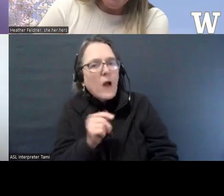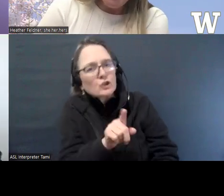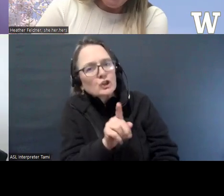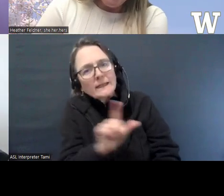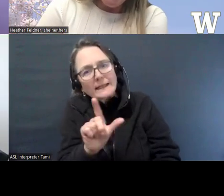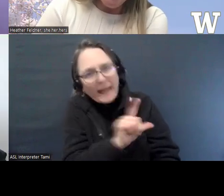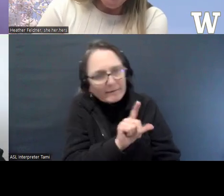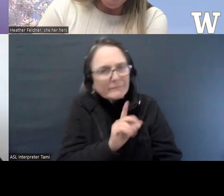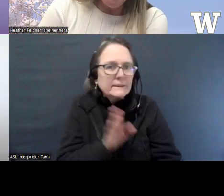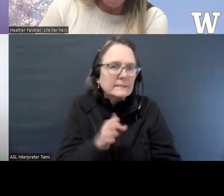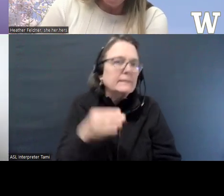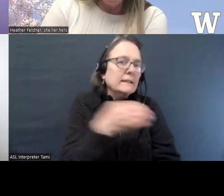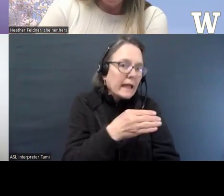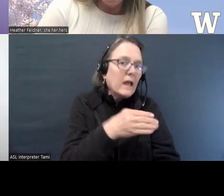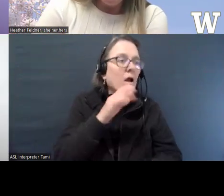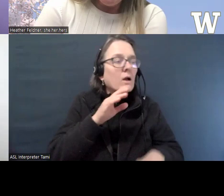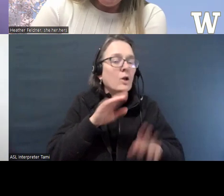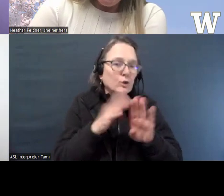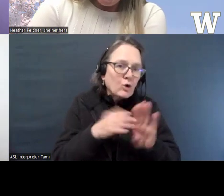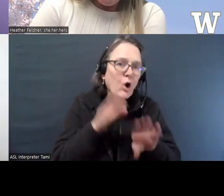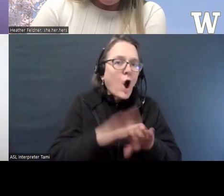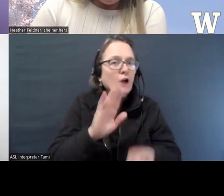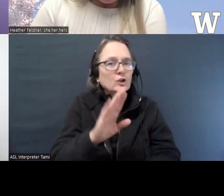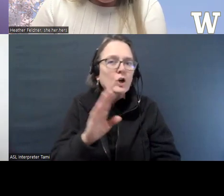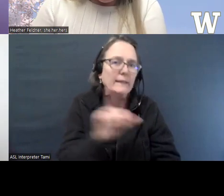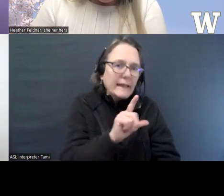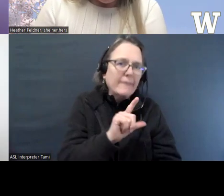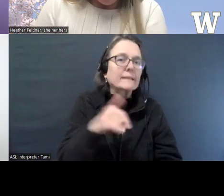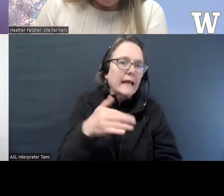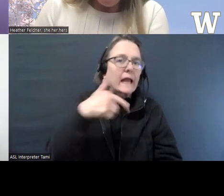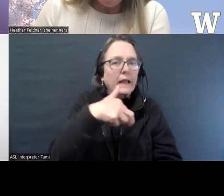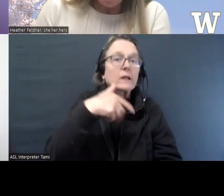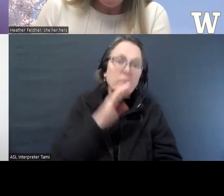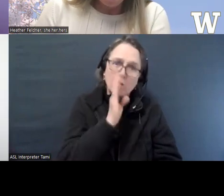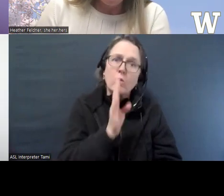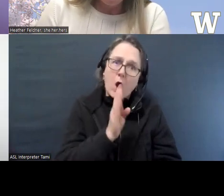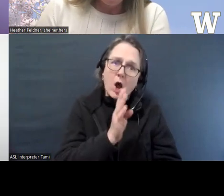you take the other left, then you walk straight." I was like, "Okay."